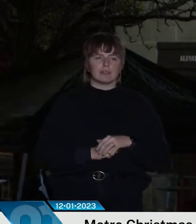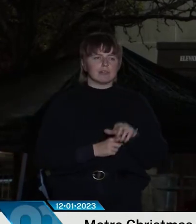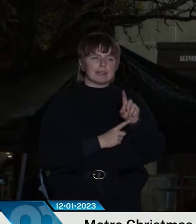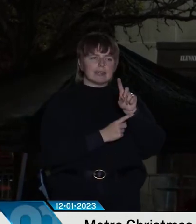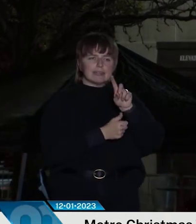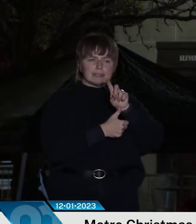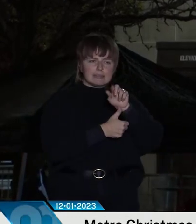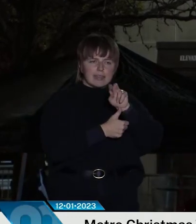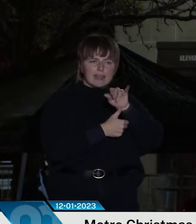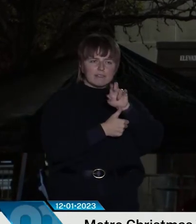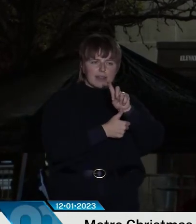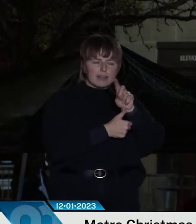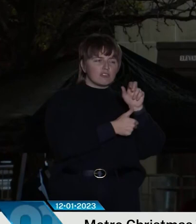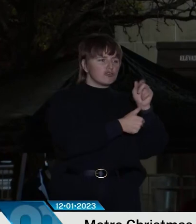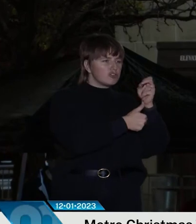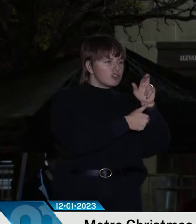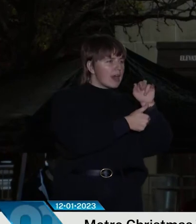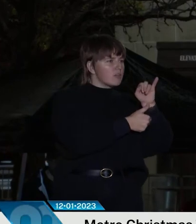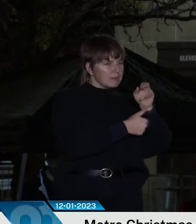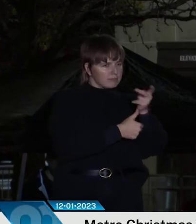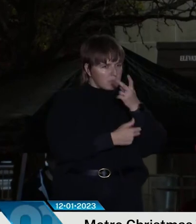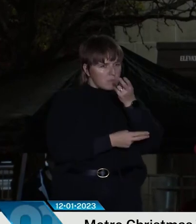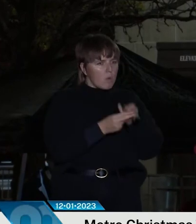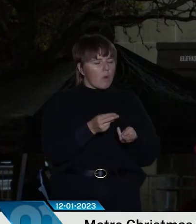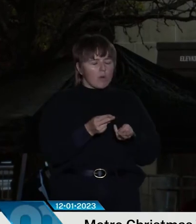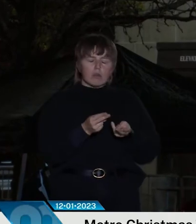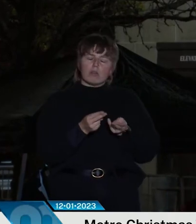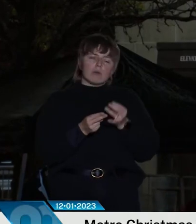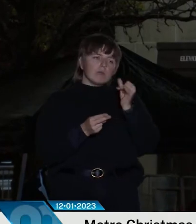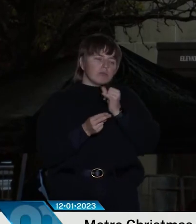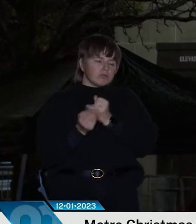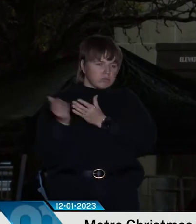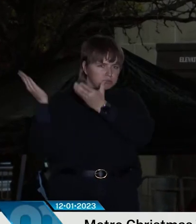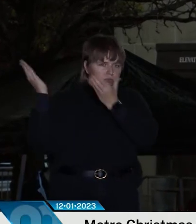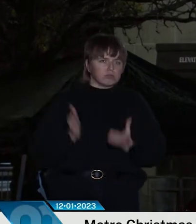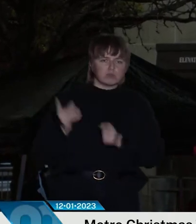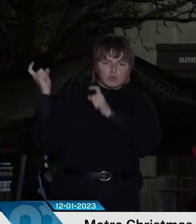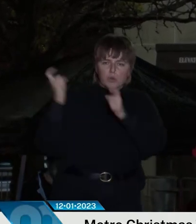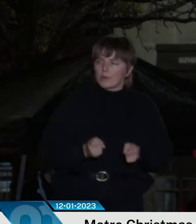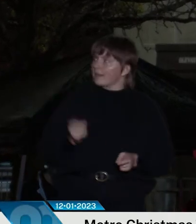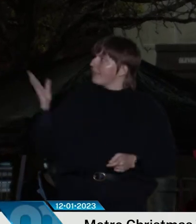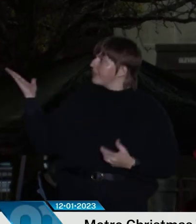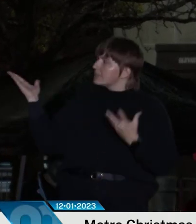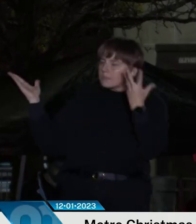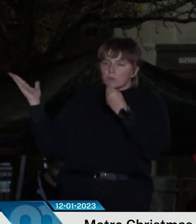AND TREE DONORS. SO WE WANT TO FIRST THANK DAVID AND SHERRY